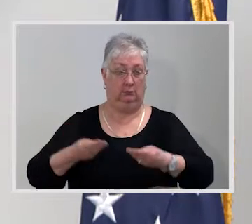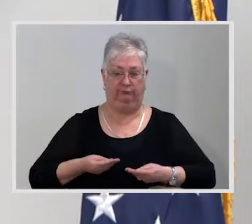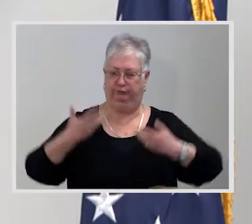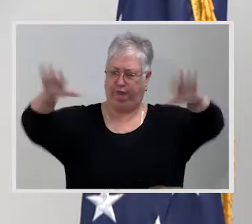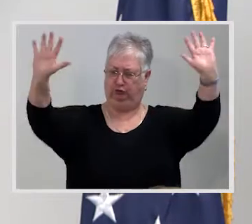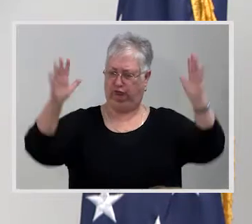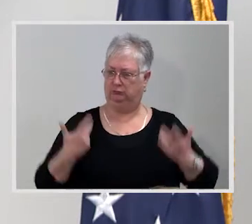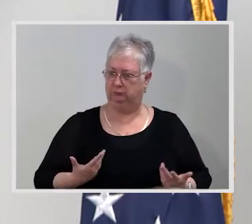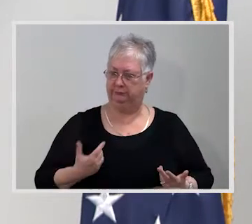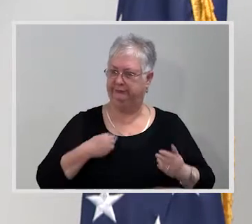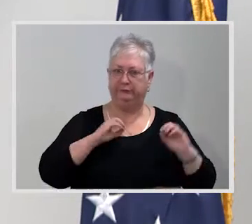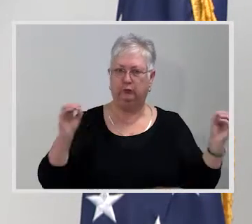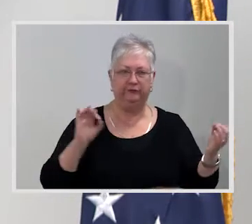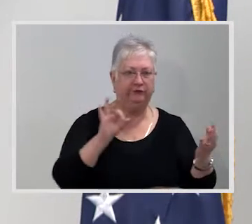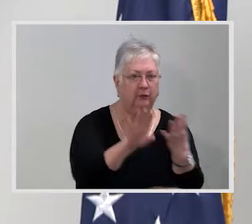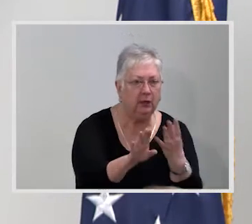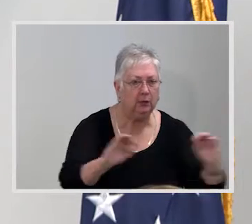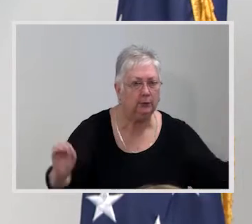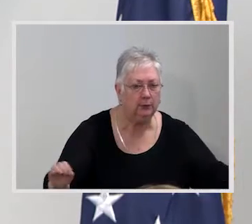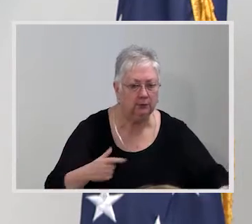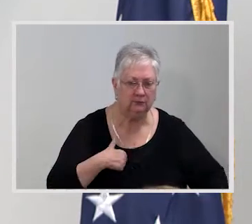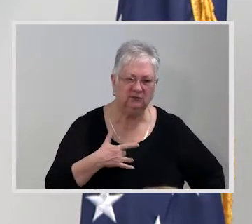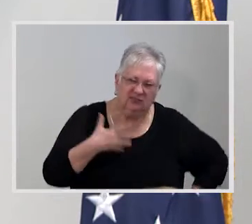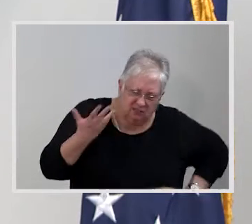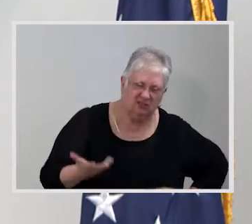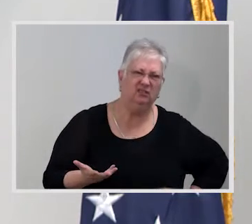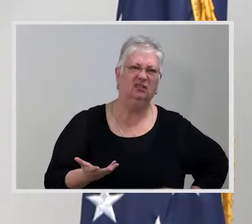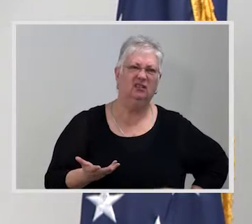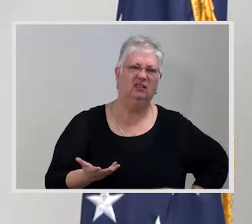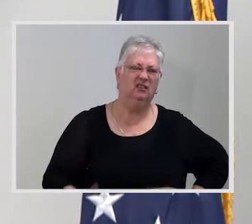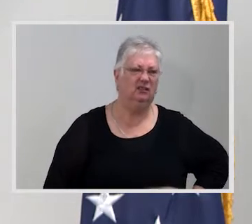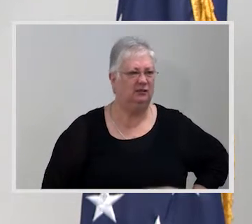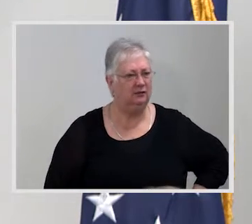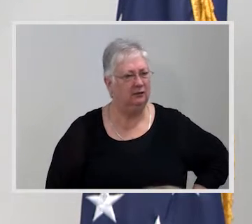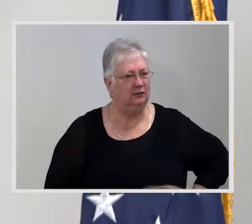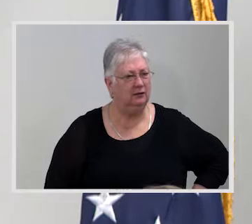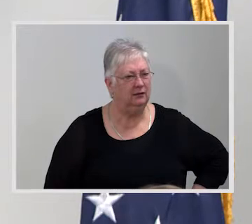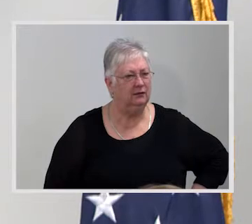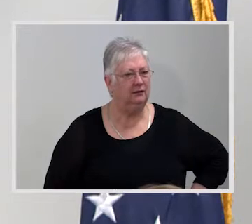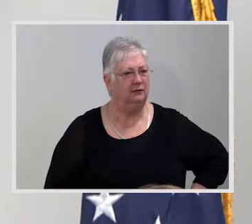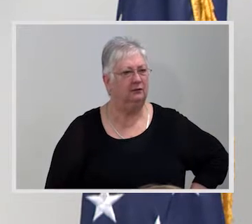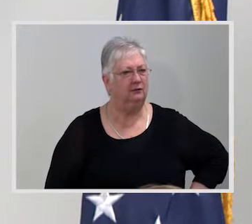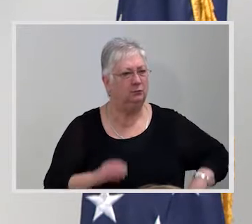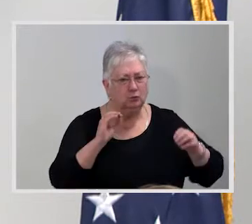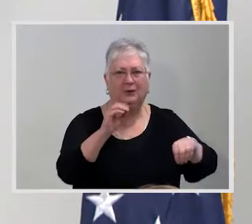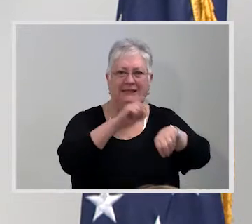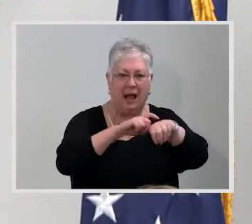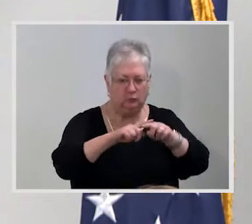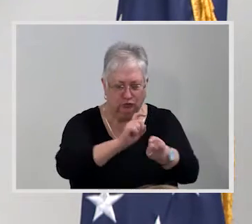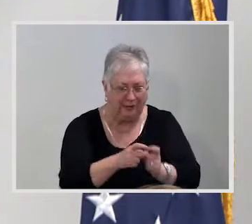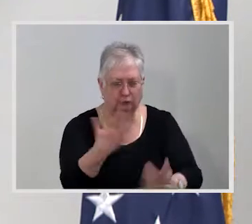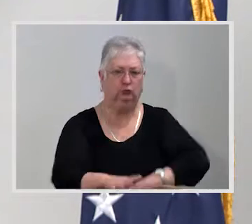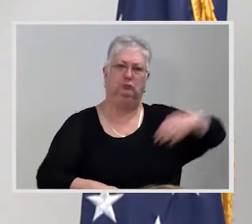AND MAKE MEANINGFUL CHANGES WHEN PEOPLE HAVE HAD ENOUGH TIME TO REACT TO THOSE CHANGES.